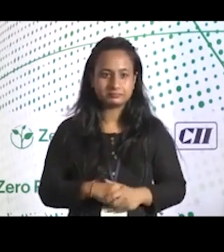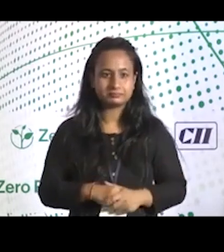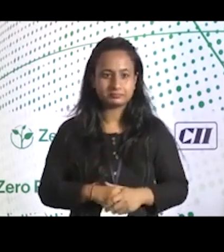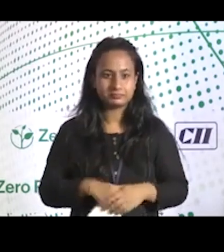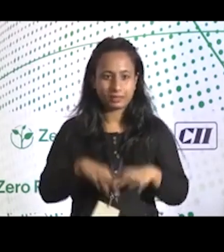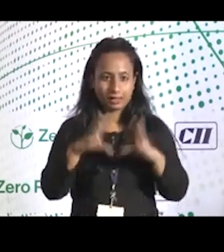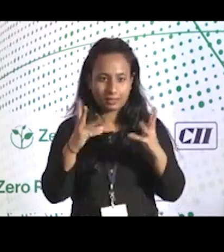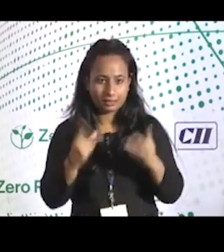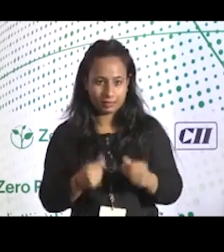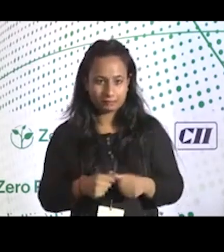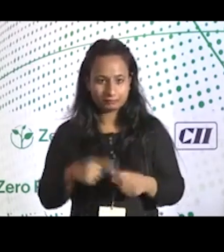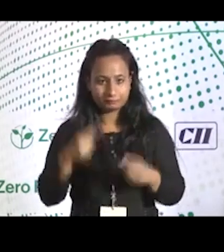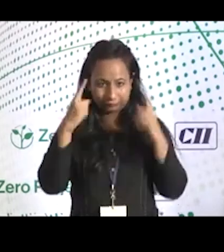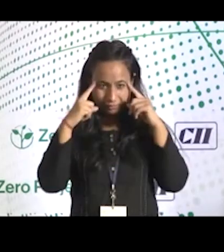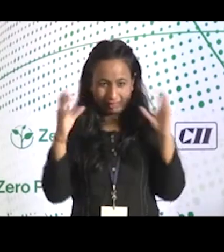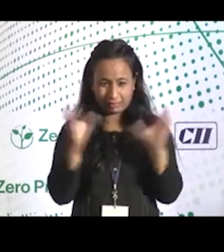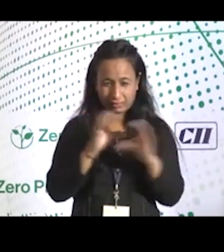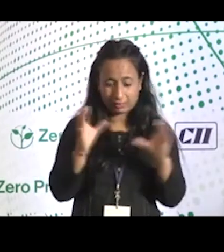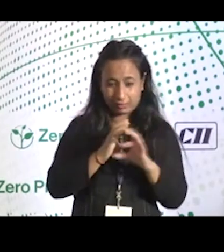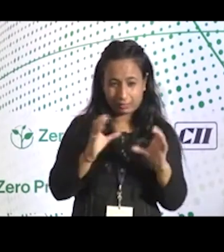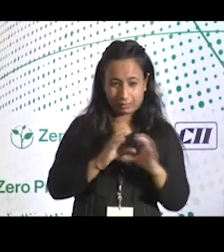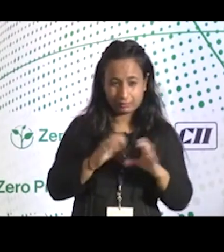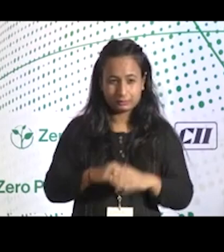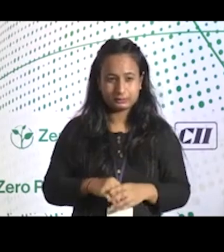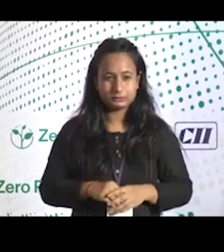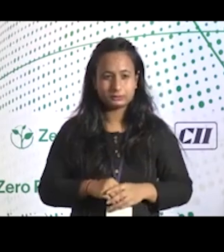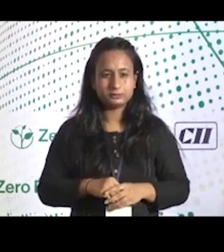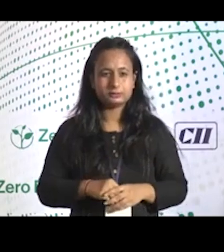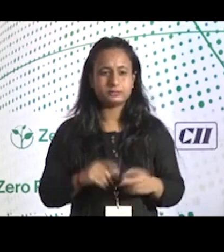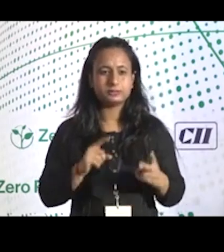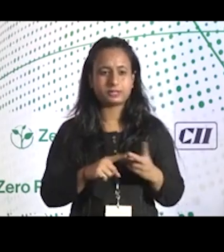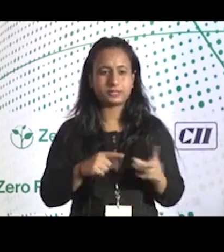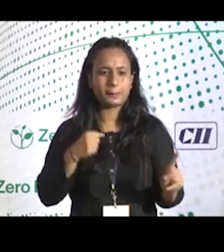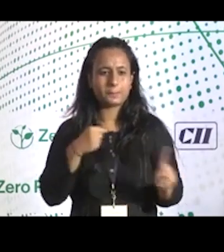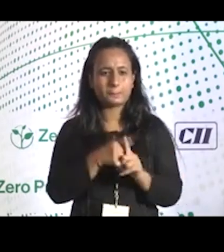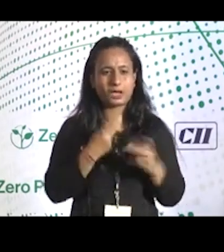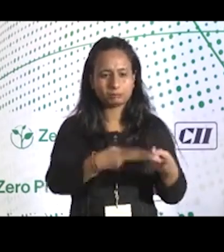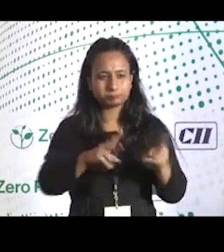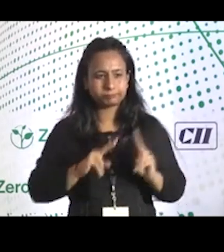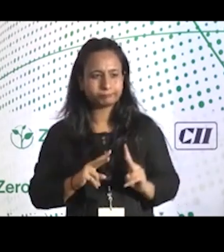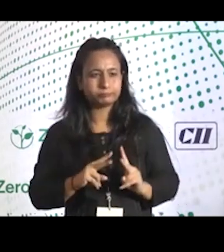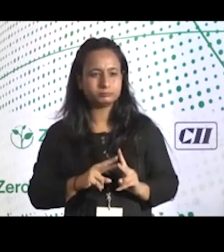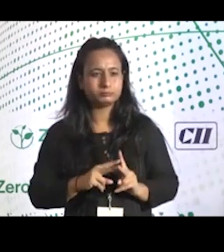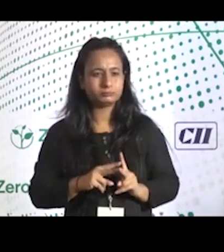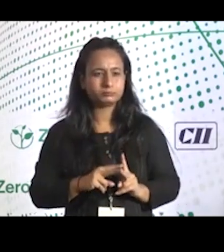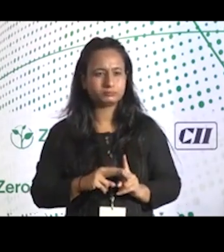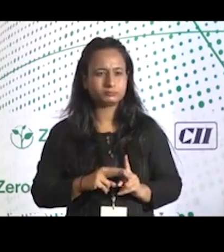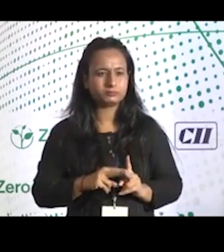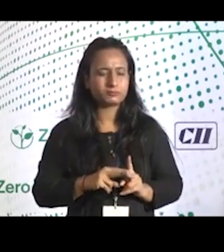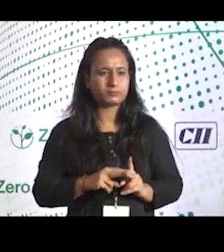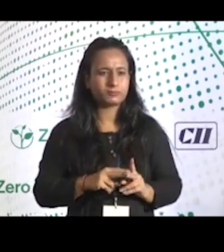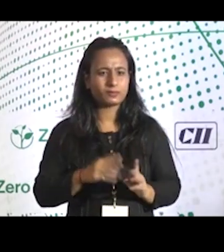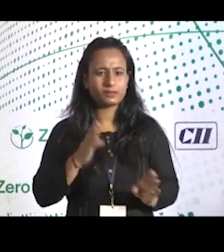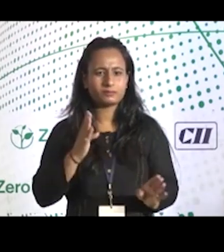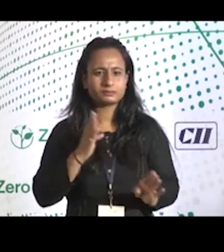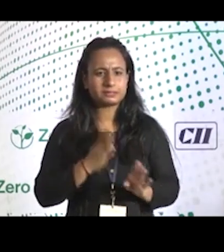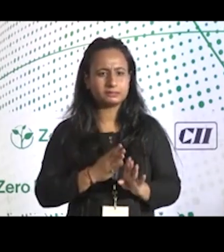So instead, we kind of measure impact returns by thinking about what are the direct returns an organization can show.